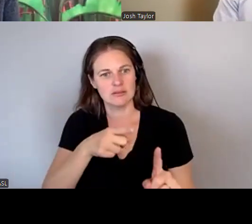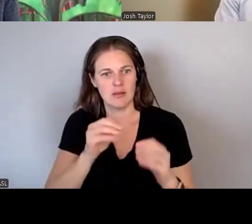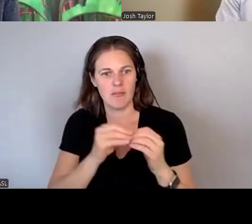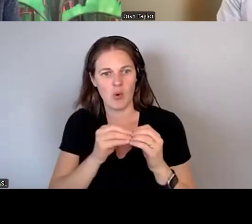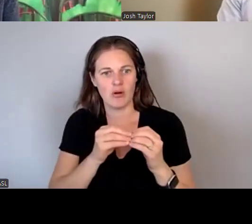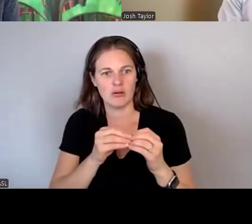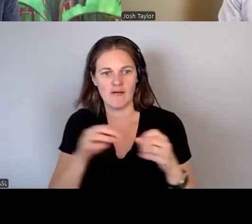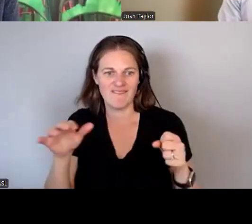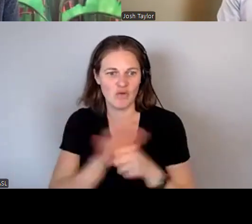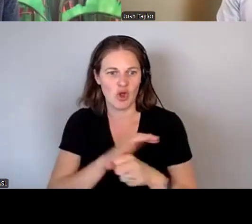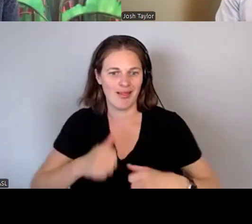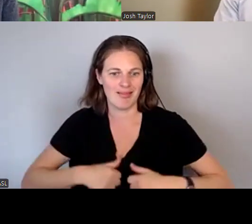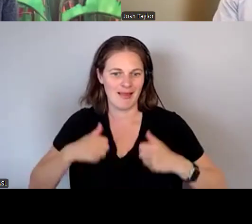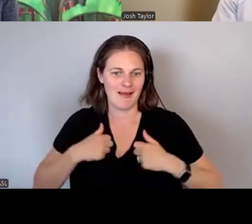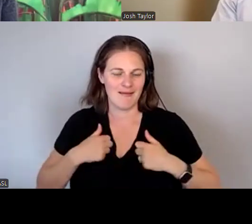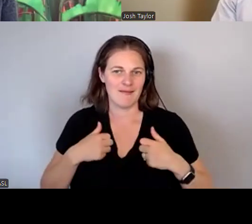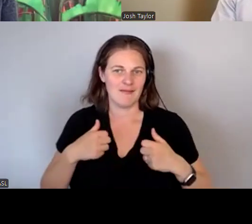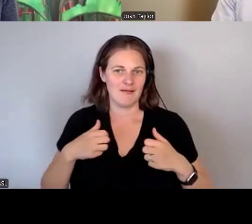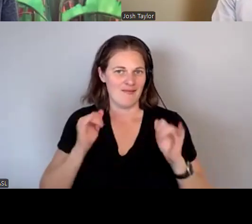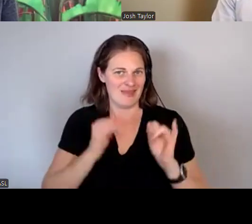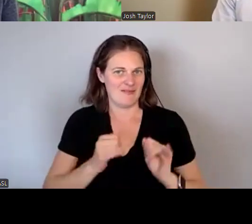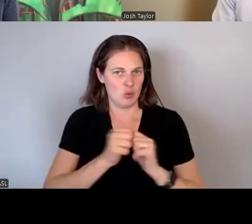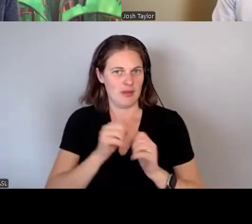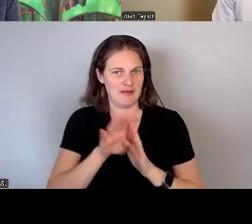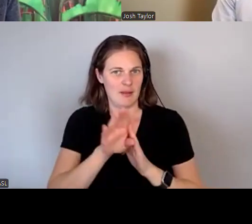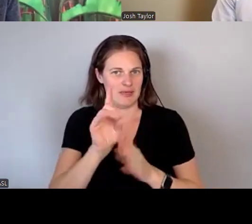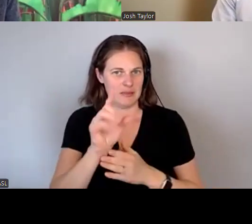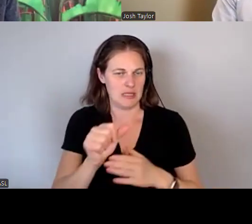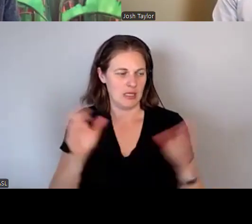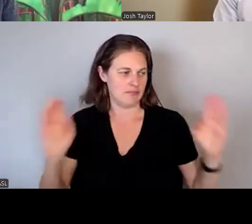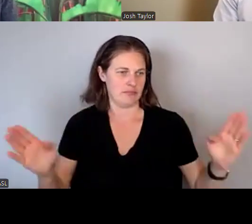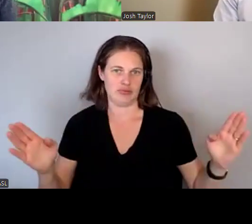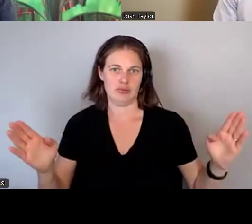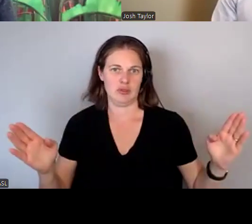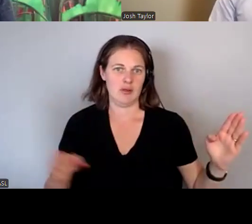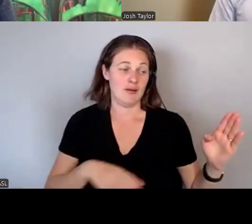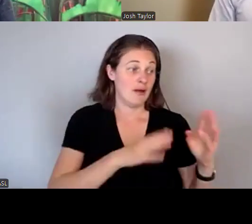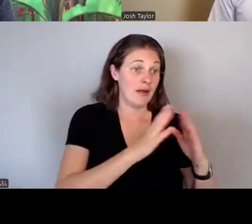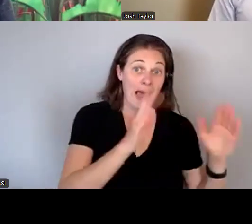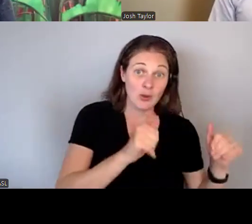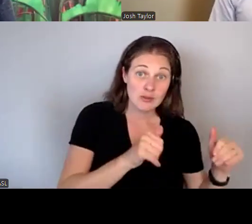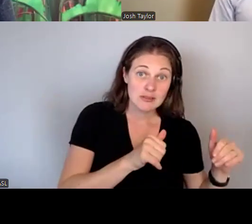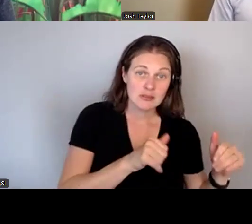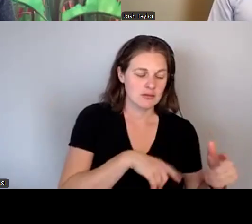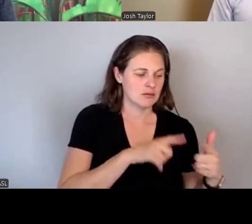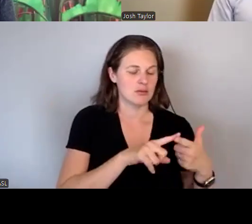of an, individual with, a developmental disability. So it could have housing, it can have training, it can have,